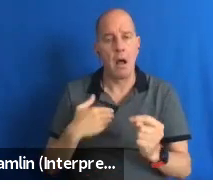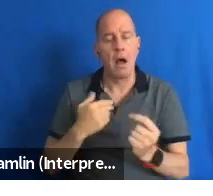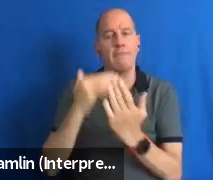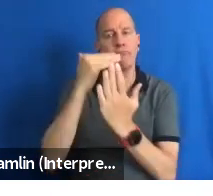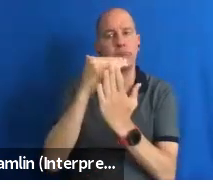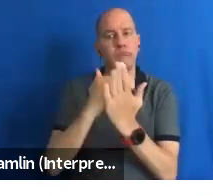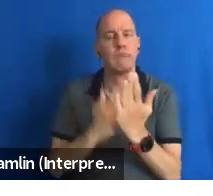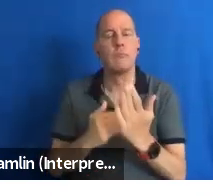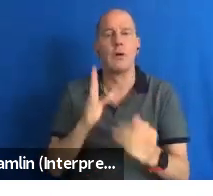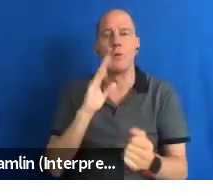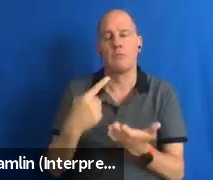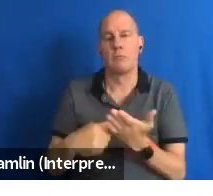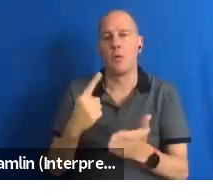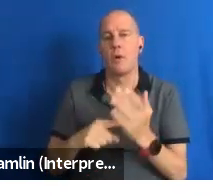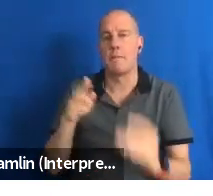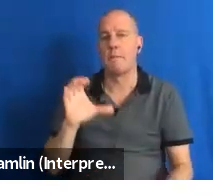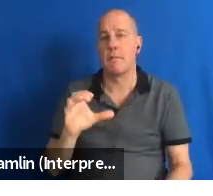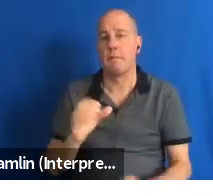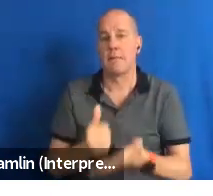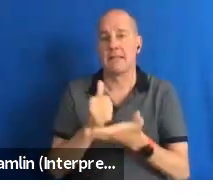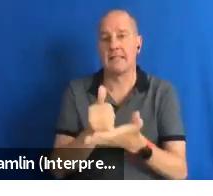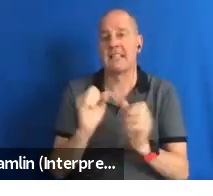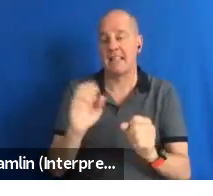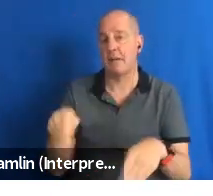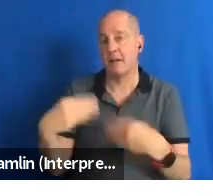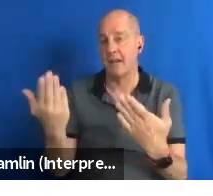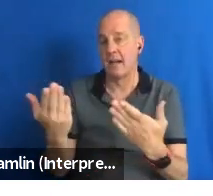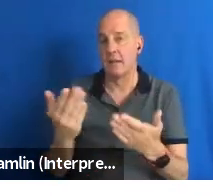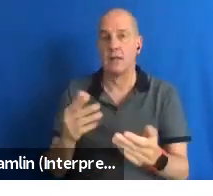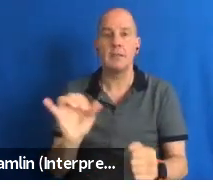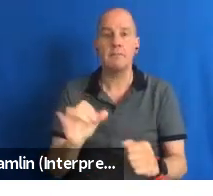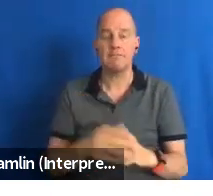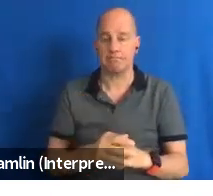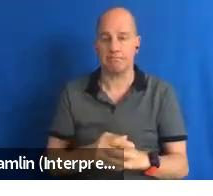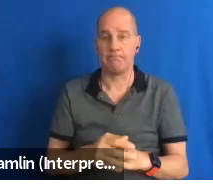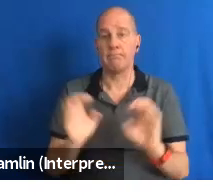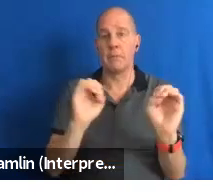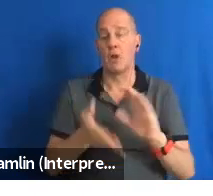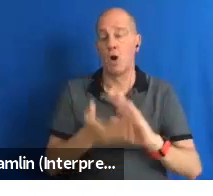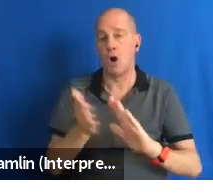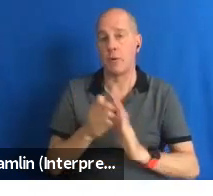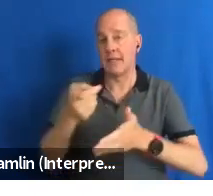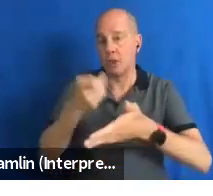funding can provide. Some include things like emergency operation costs but it also could be